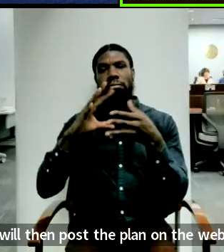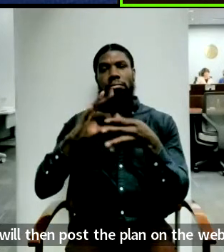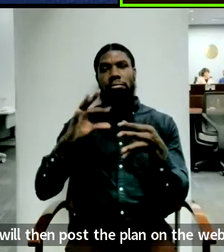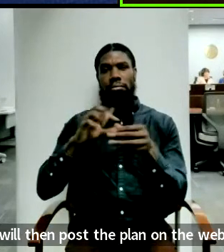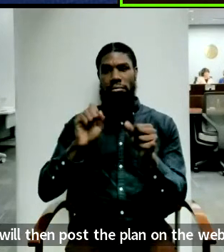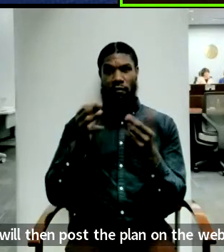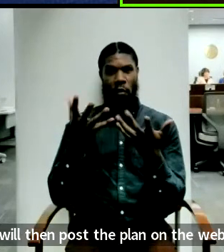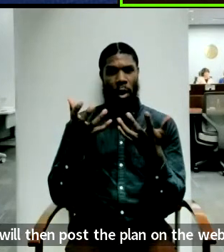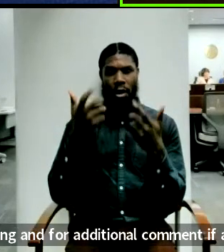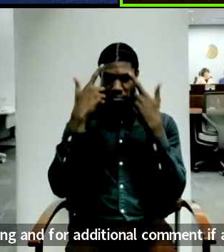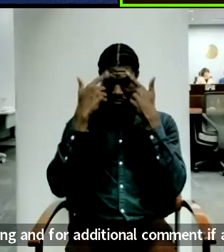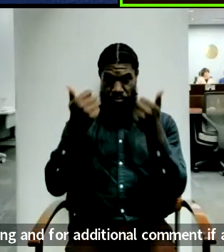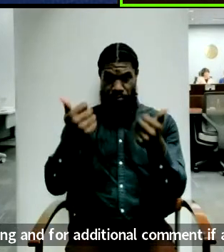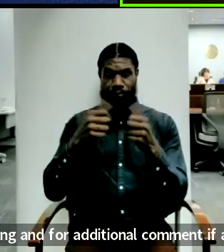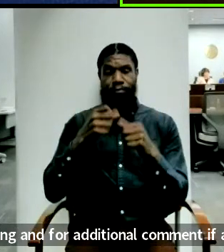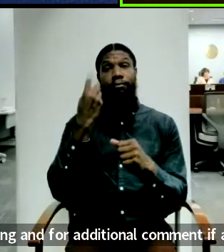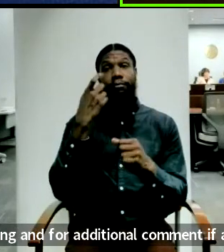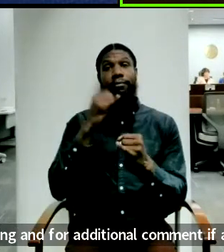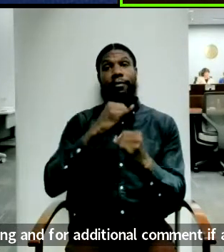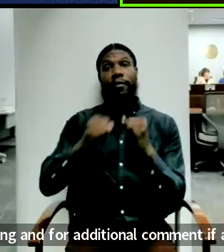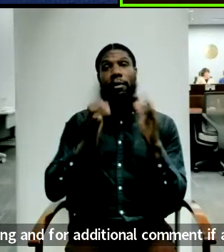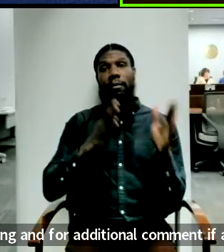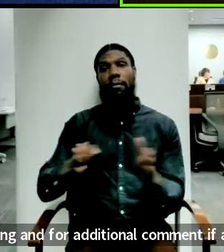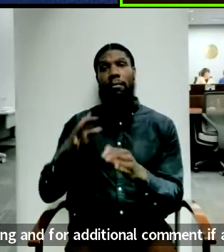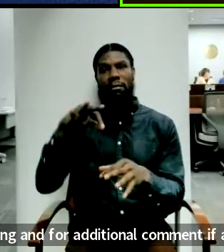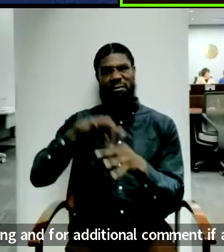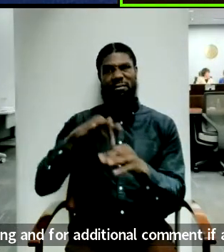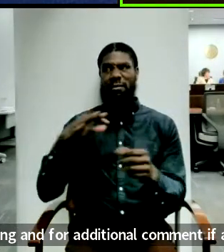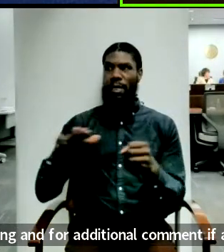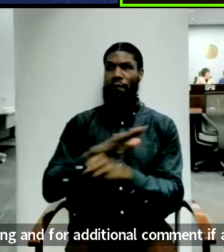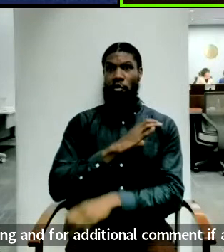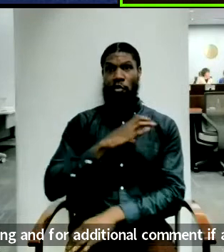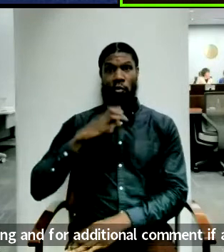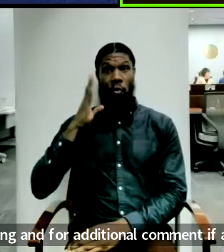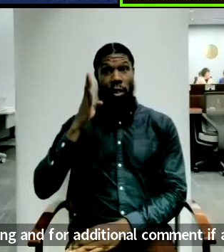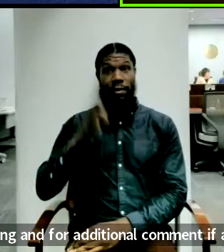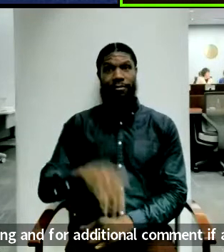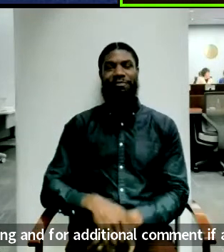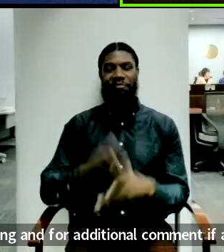And the final plan will be voted by the full Commission. So, with that I'd like to invite